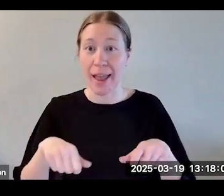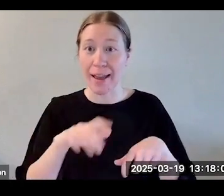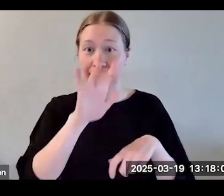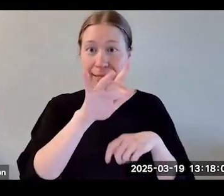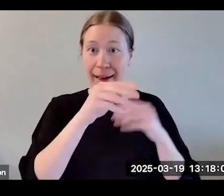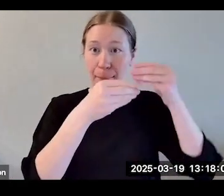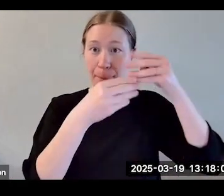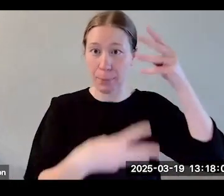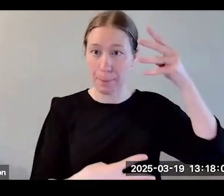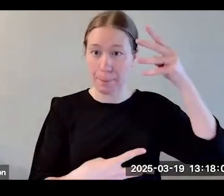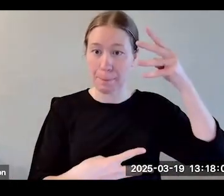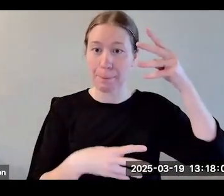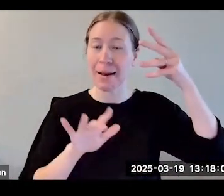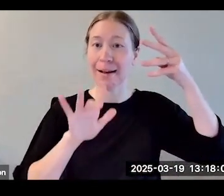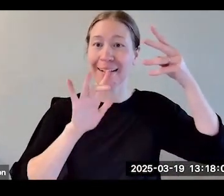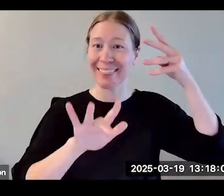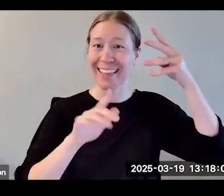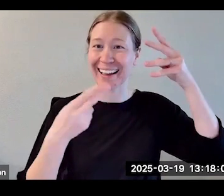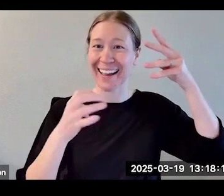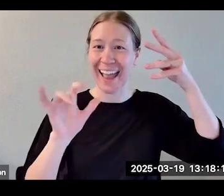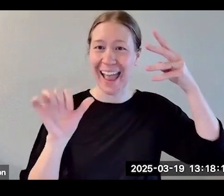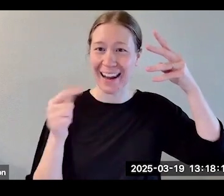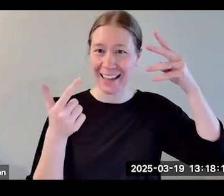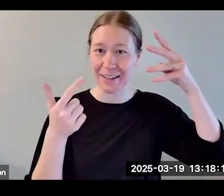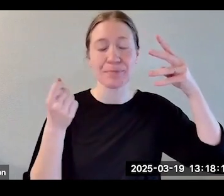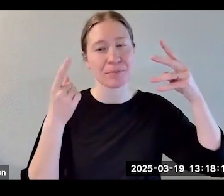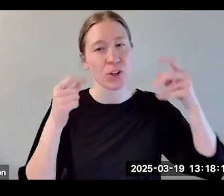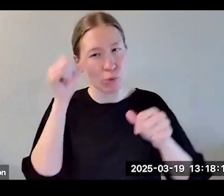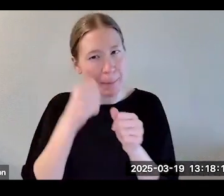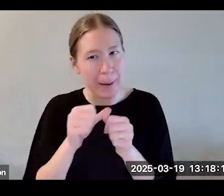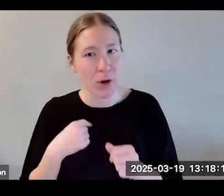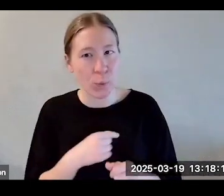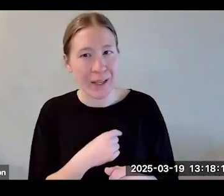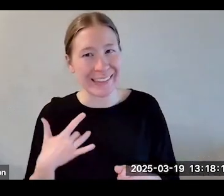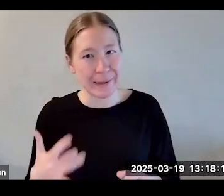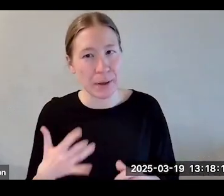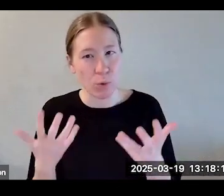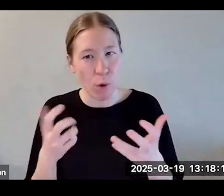And remember, we wanna start with heading level one and then move down to heading level two,